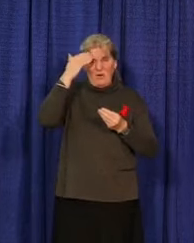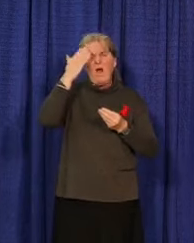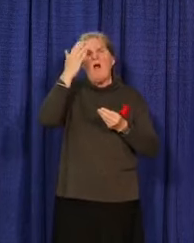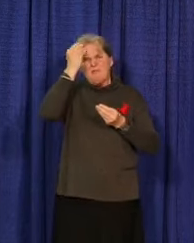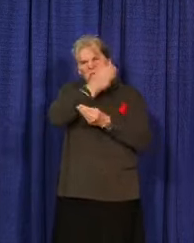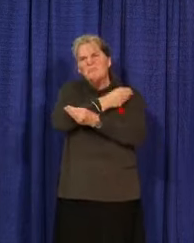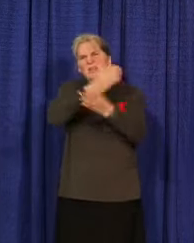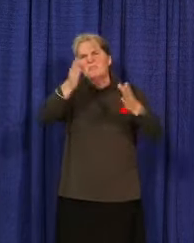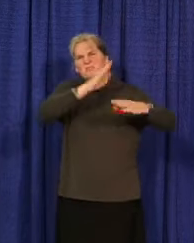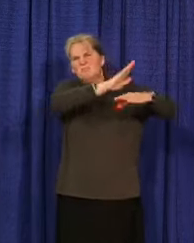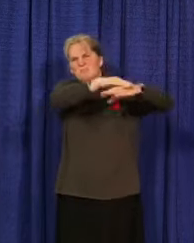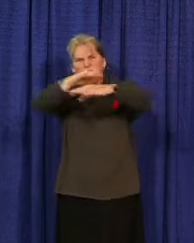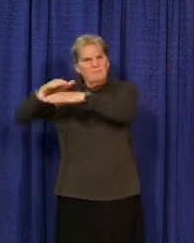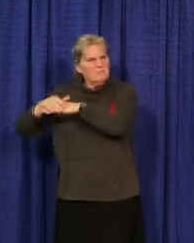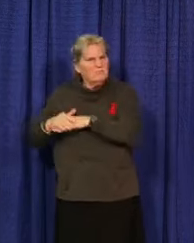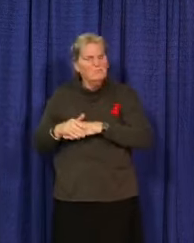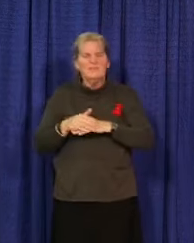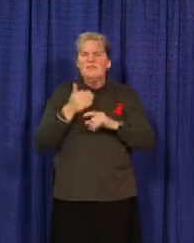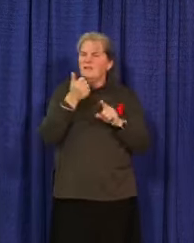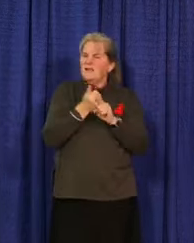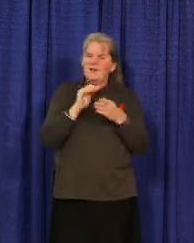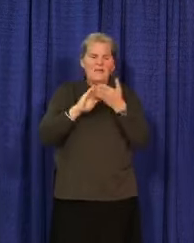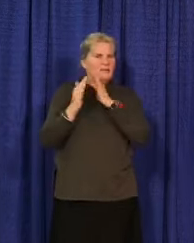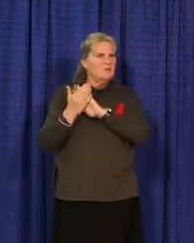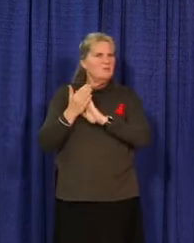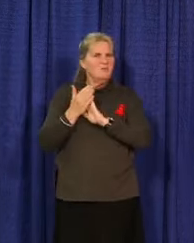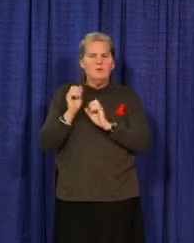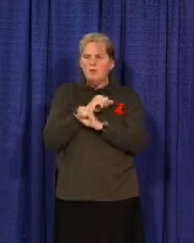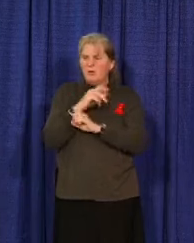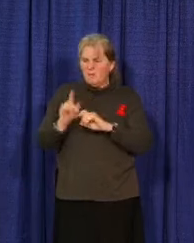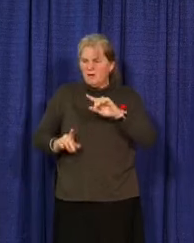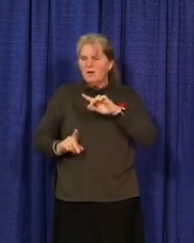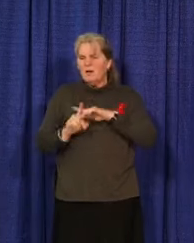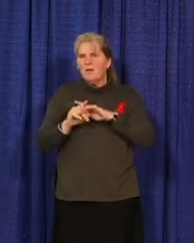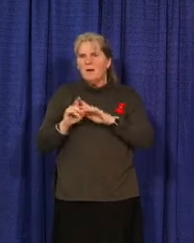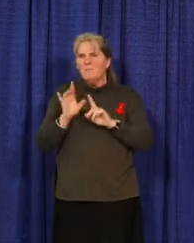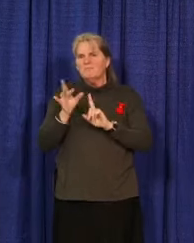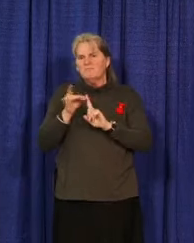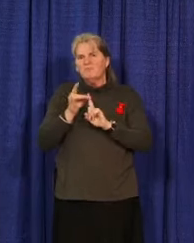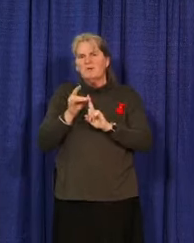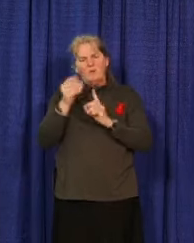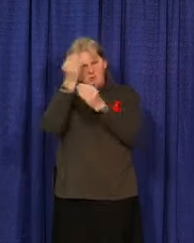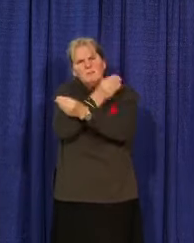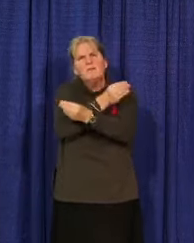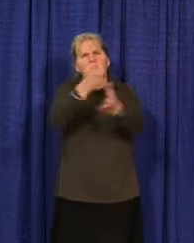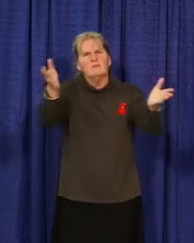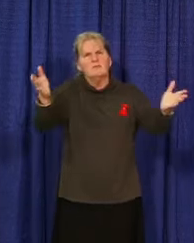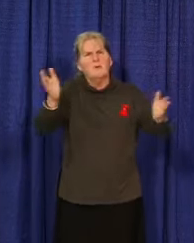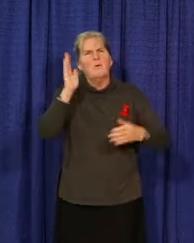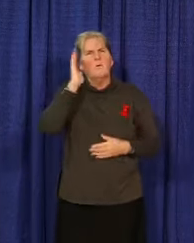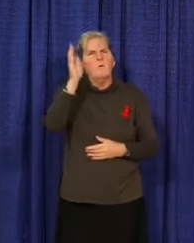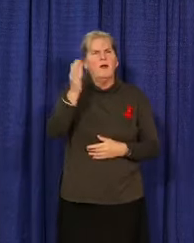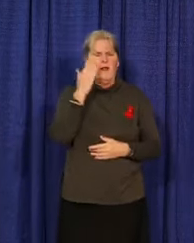will do so. We will do so in any community where it is necessary. It is in everyone's best